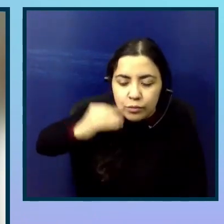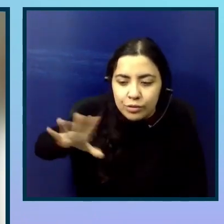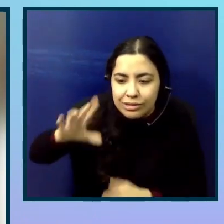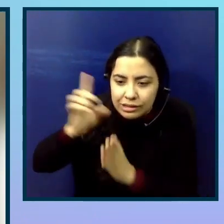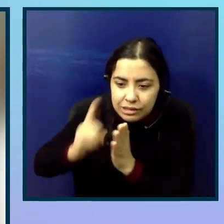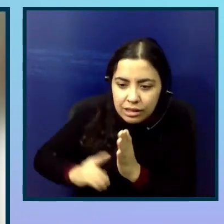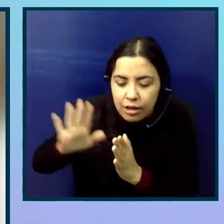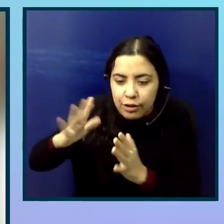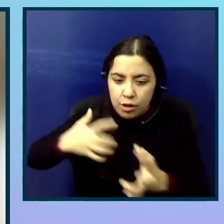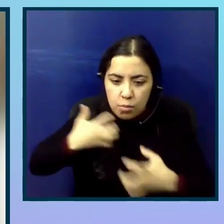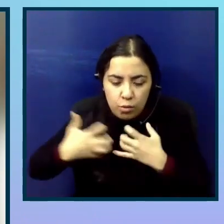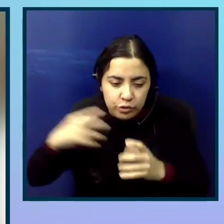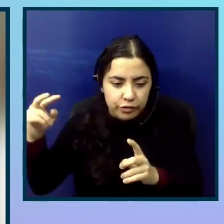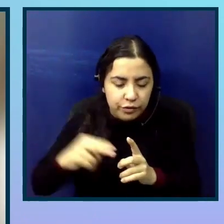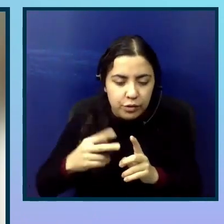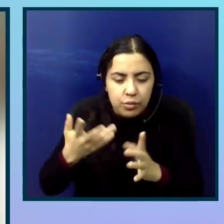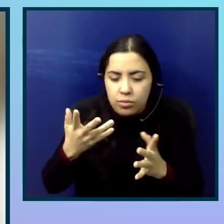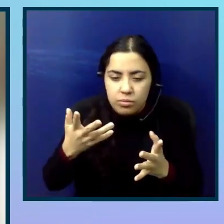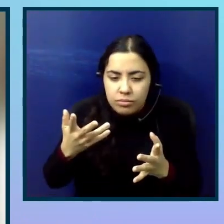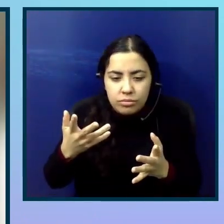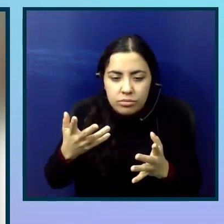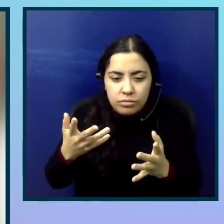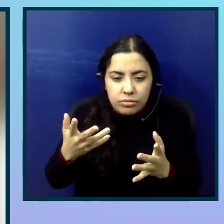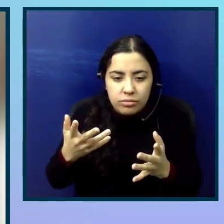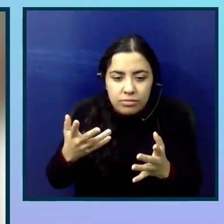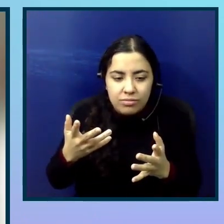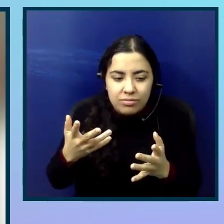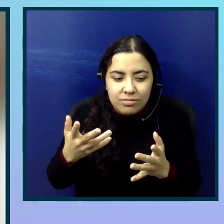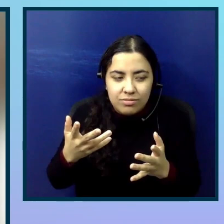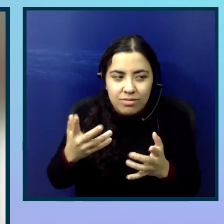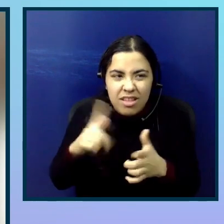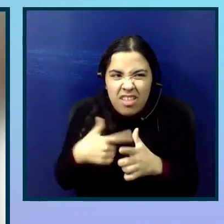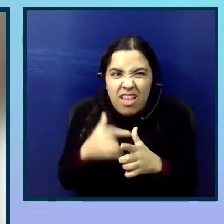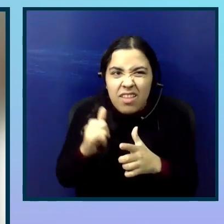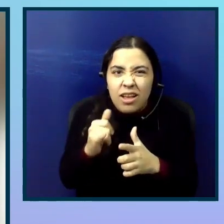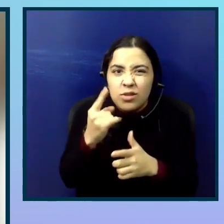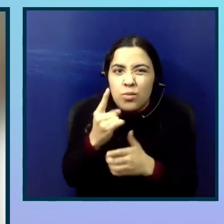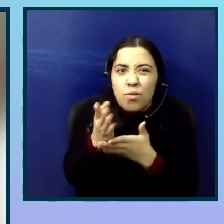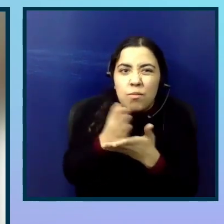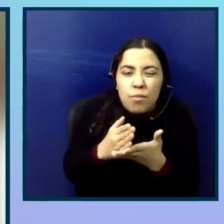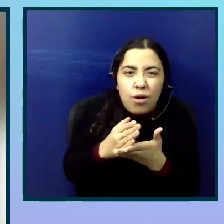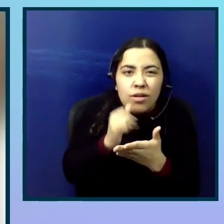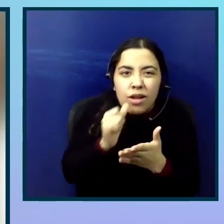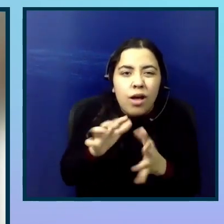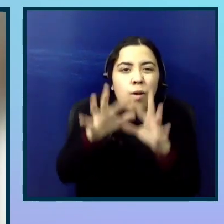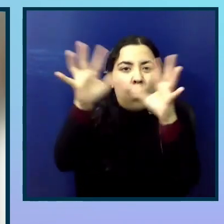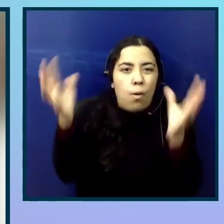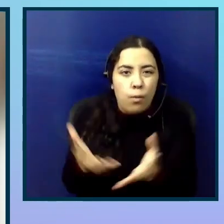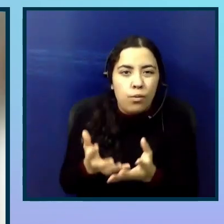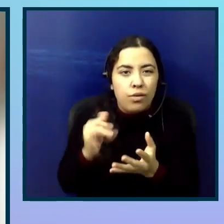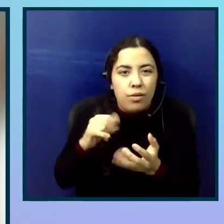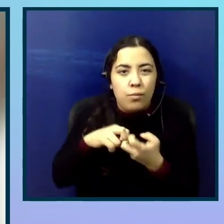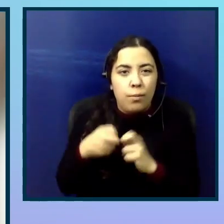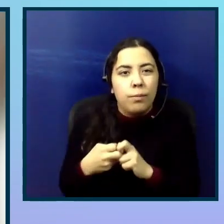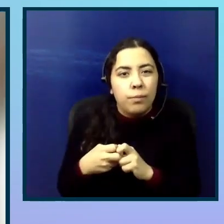or an emotional point of view, then you're not only ever dealing with part of the picture, part of the problem and you can't separate.